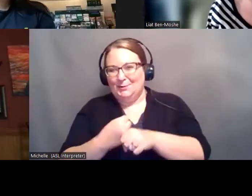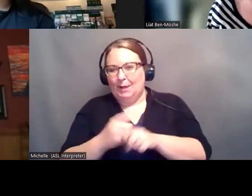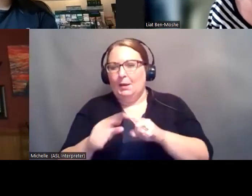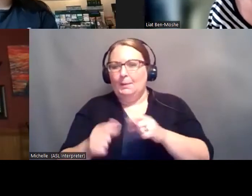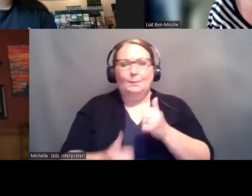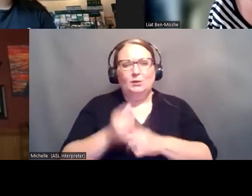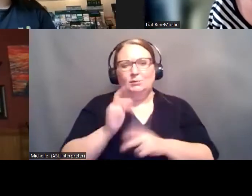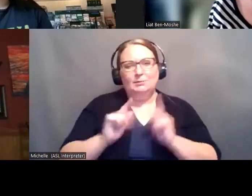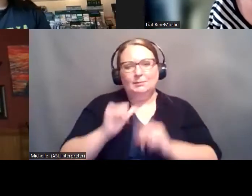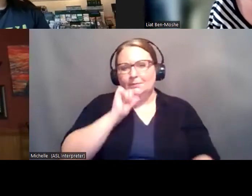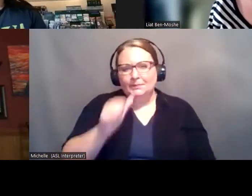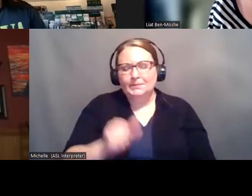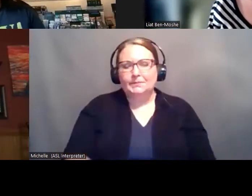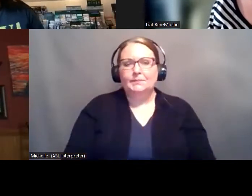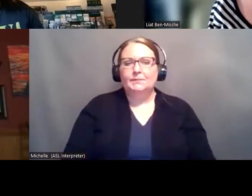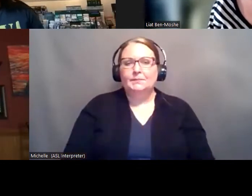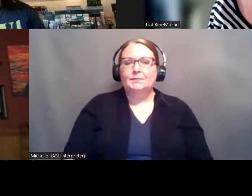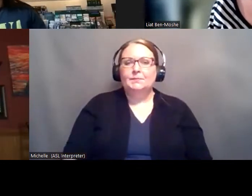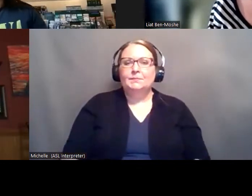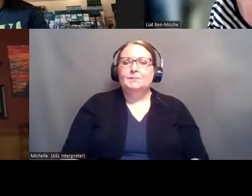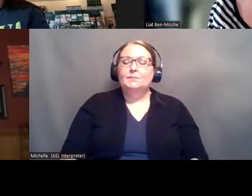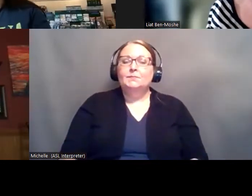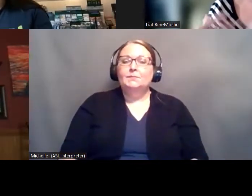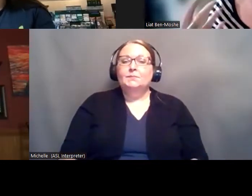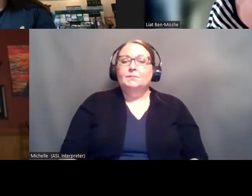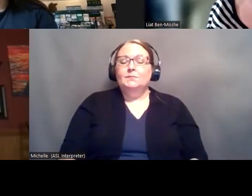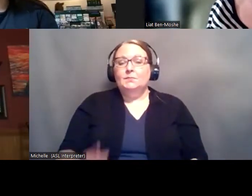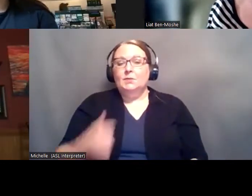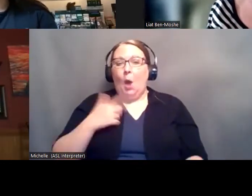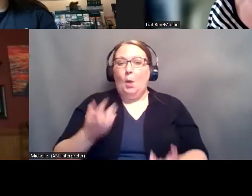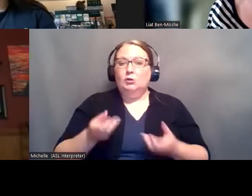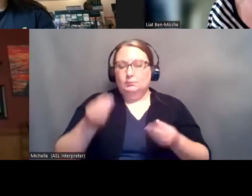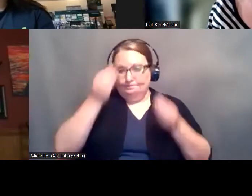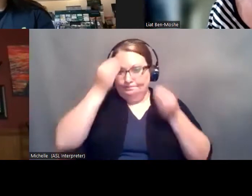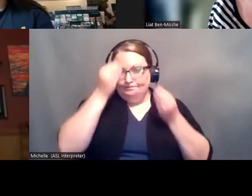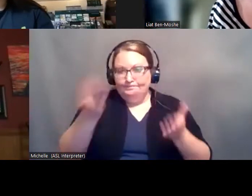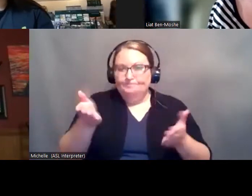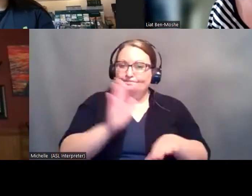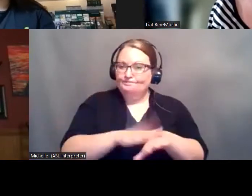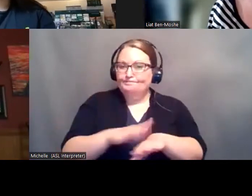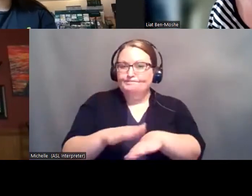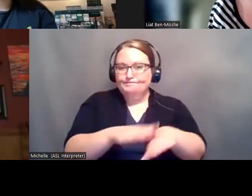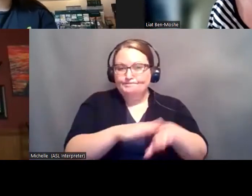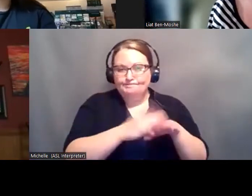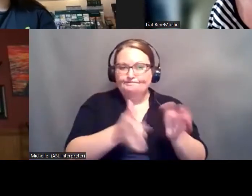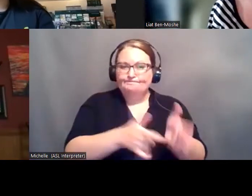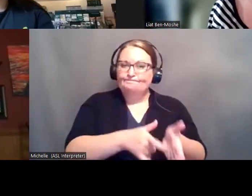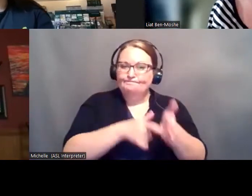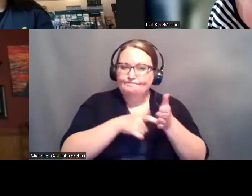And so I just wanted to kind of say that upfront because it does take a really long time